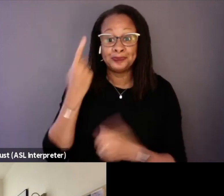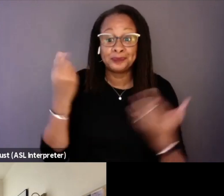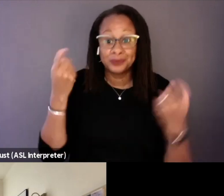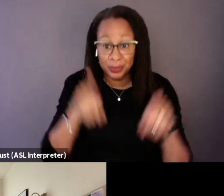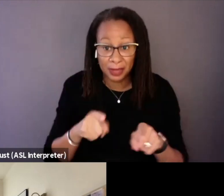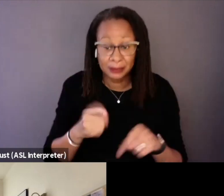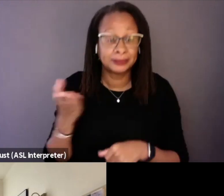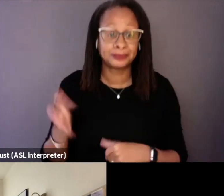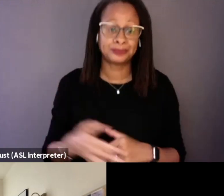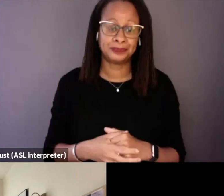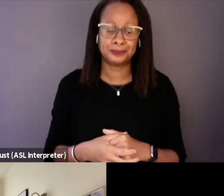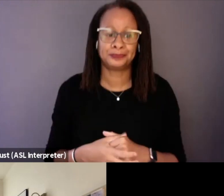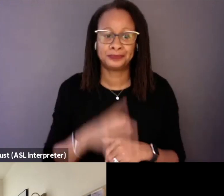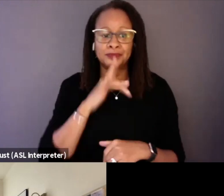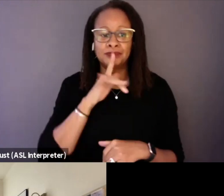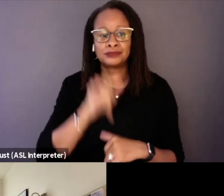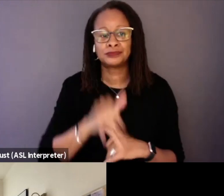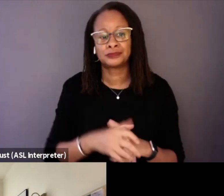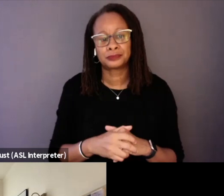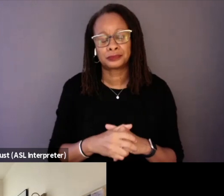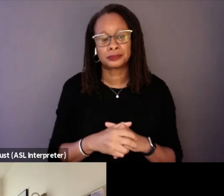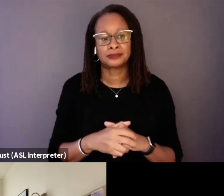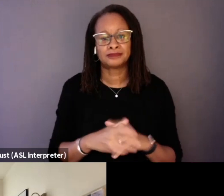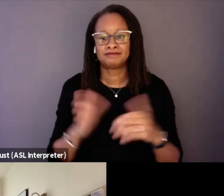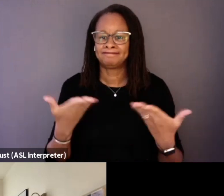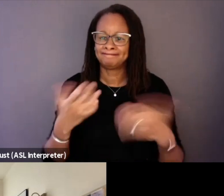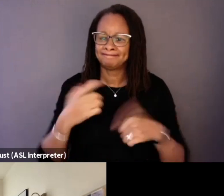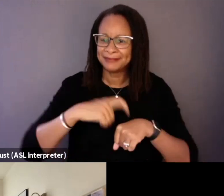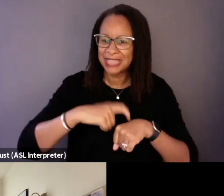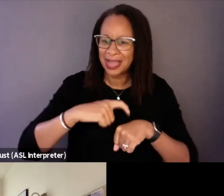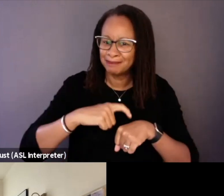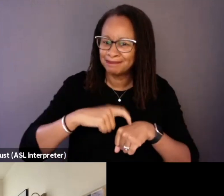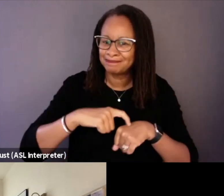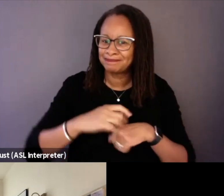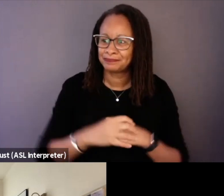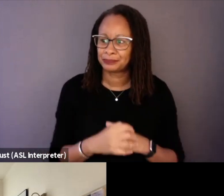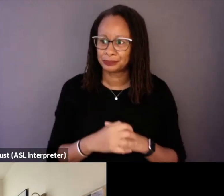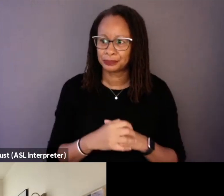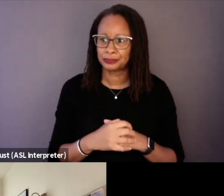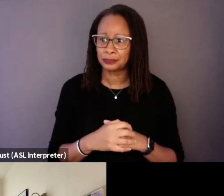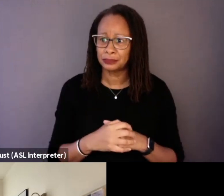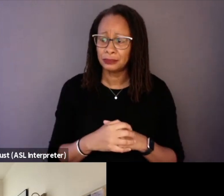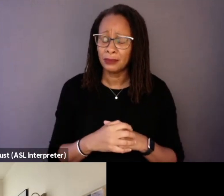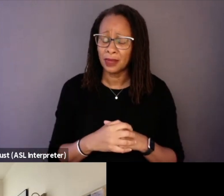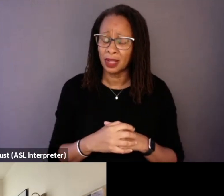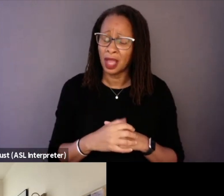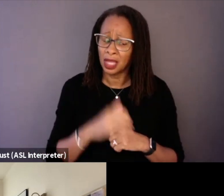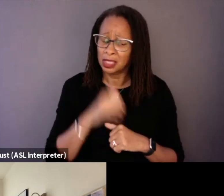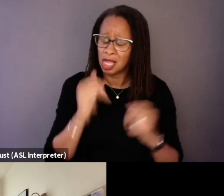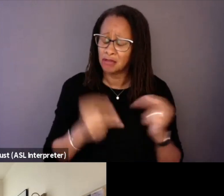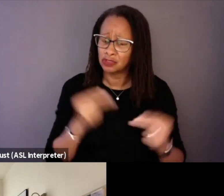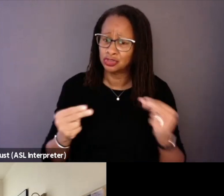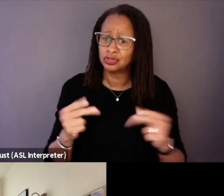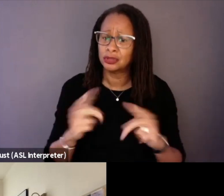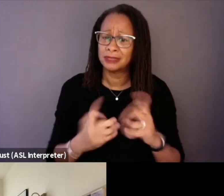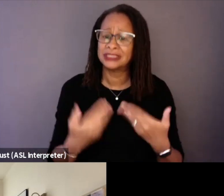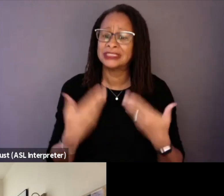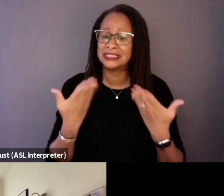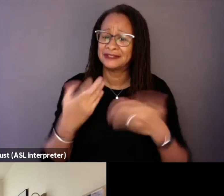but truly, truly give it time, and the time that it deserved for me to even learn, I needed to learn.